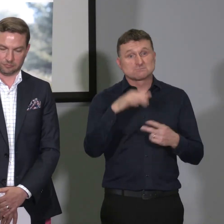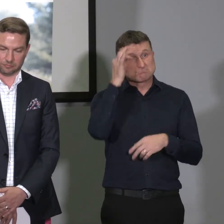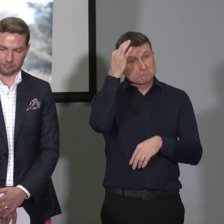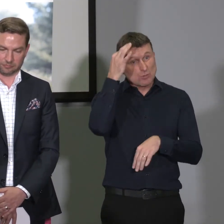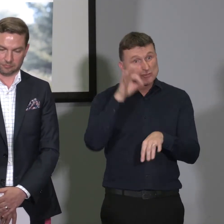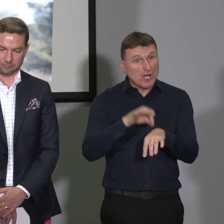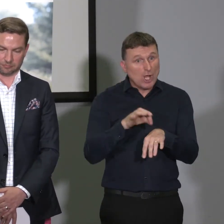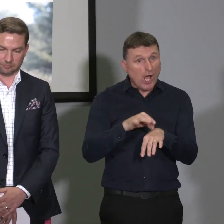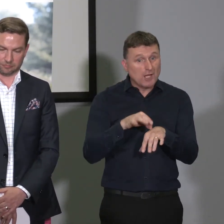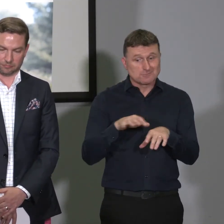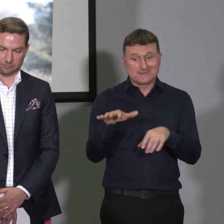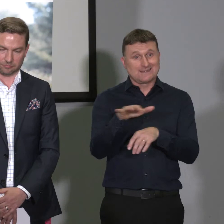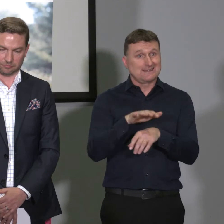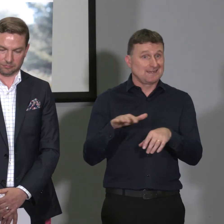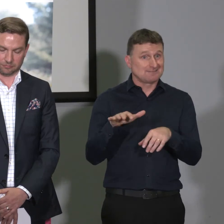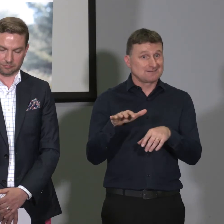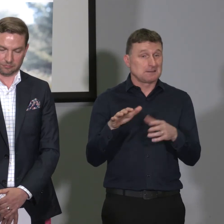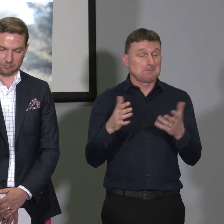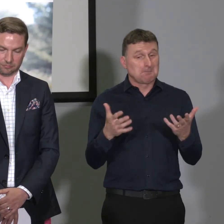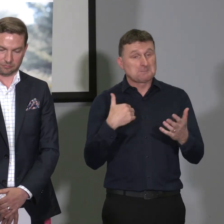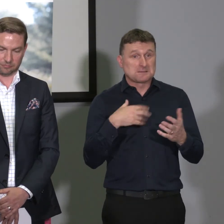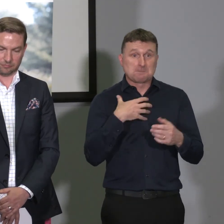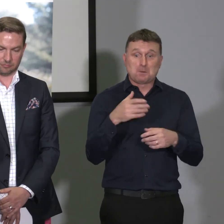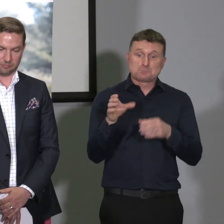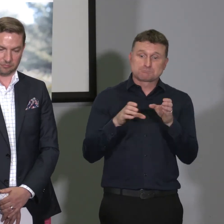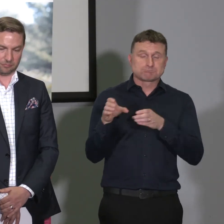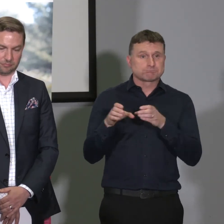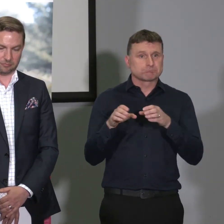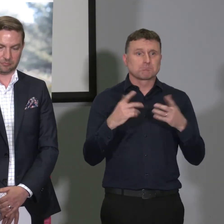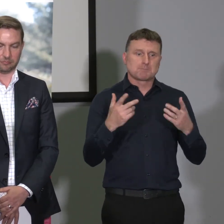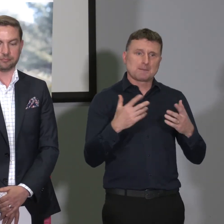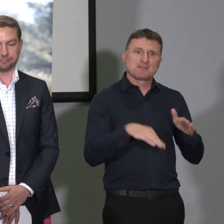the specialty and the area, for instance we might be short in some areas on radiologists or psychiatrists, but we might